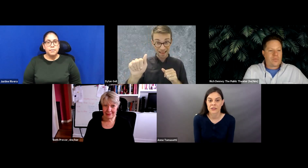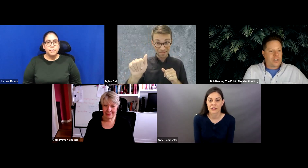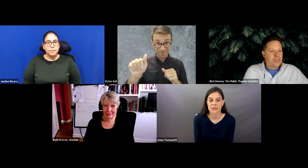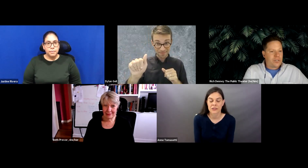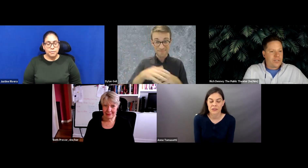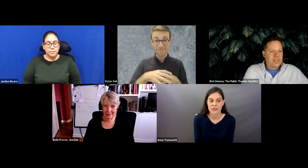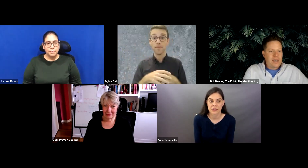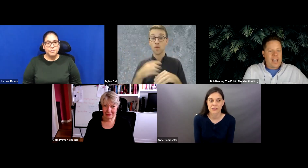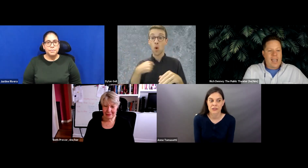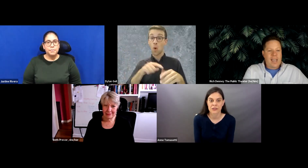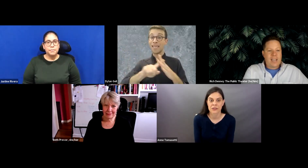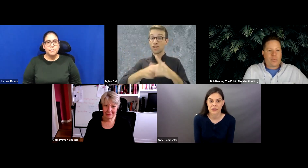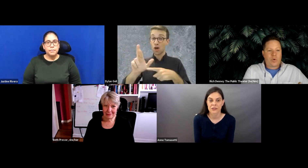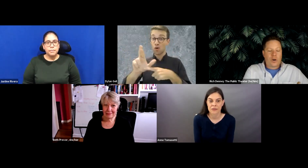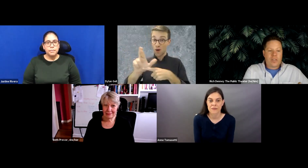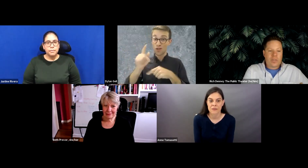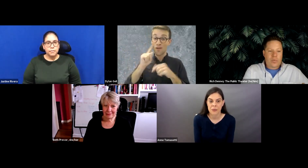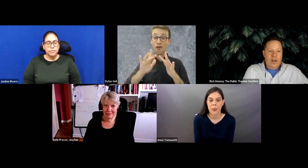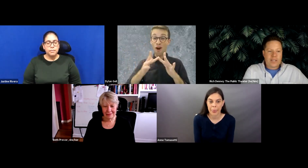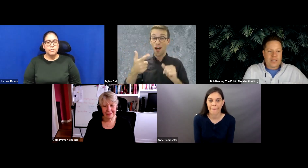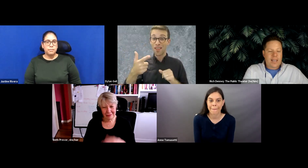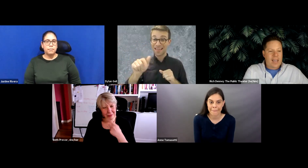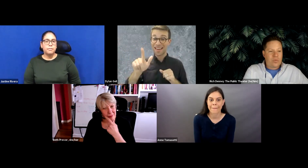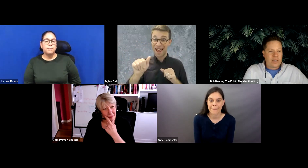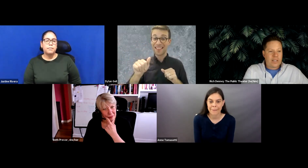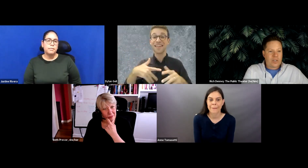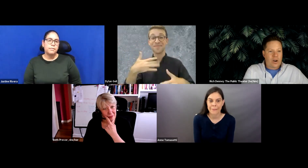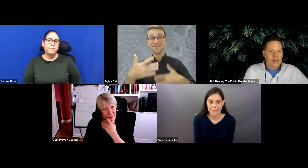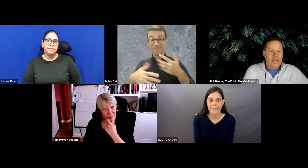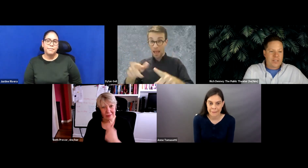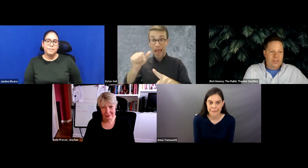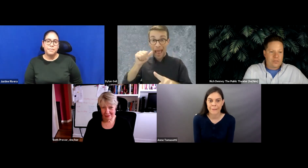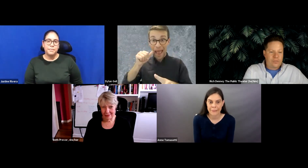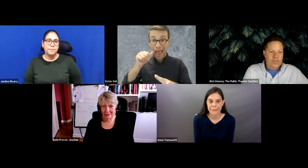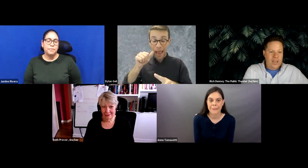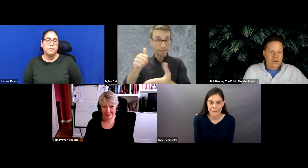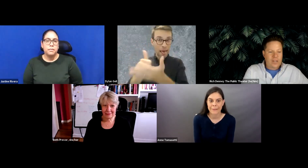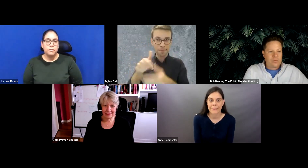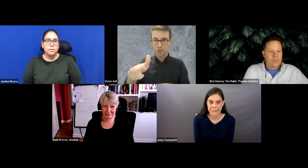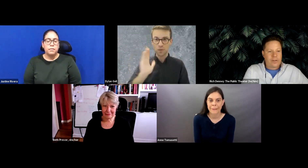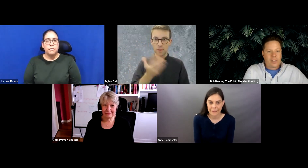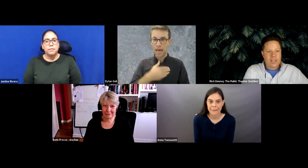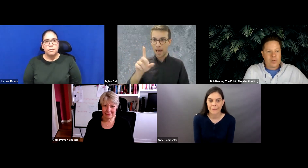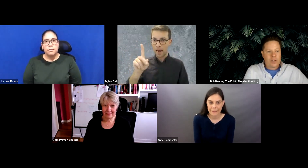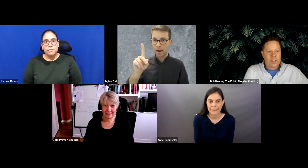into rehearsals and were working through that process. Anne was our DASL for that. And we were very lucky to be working with an